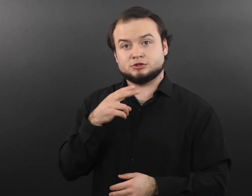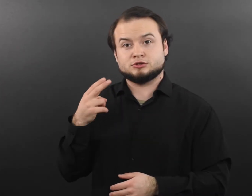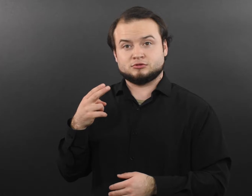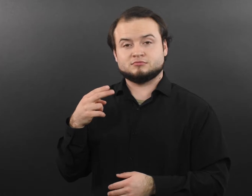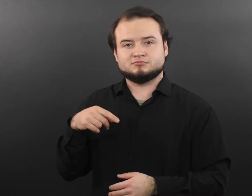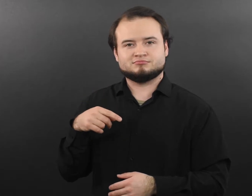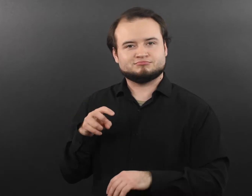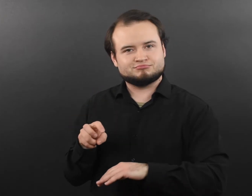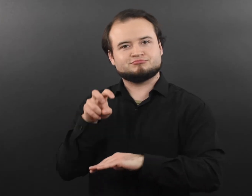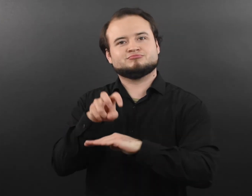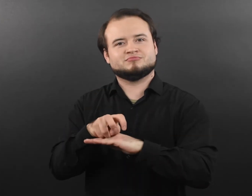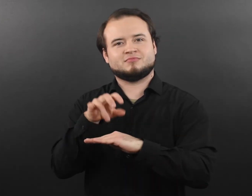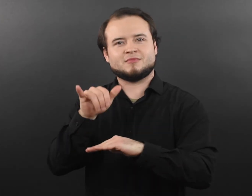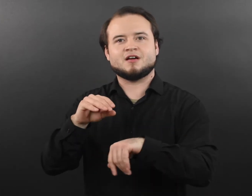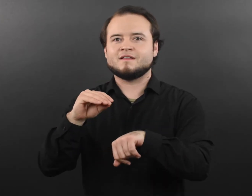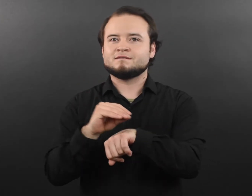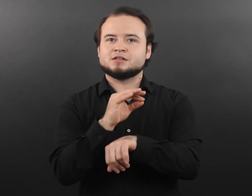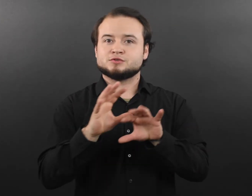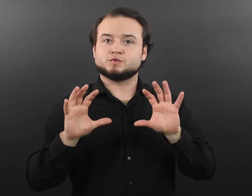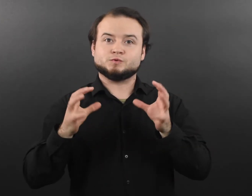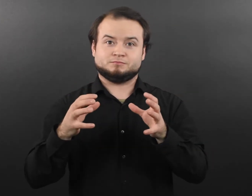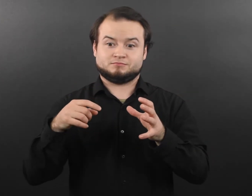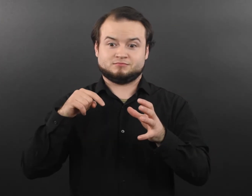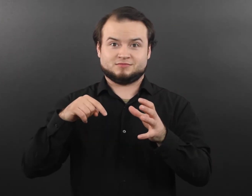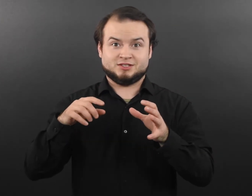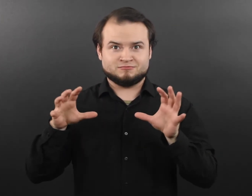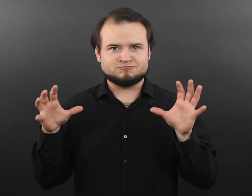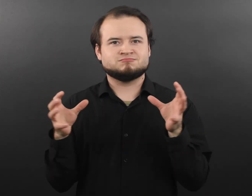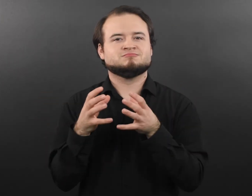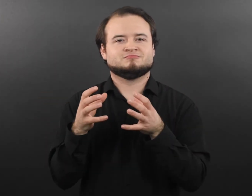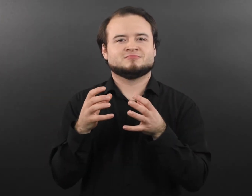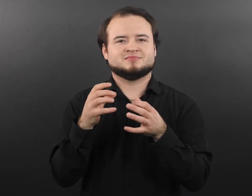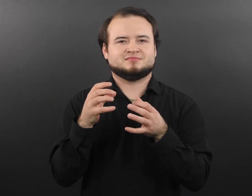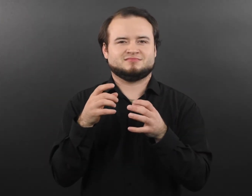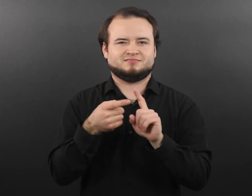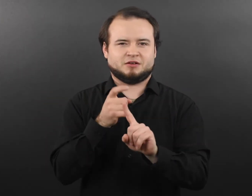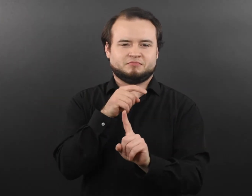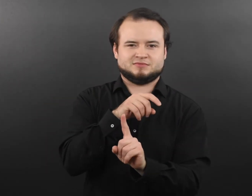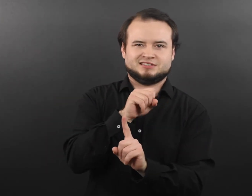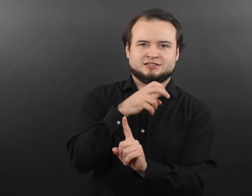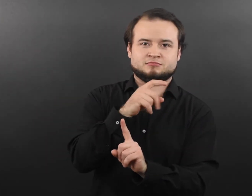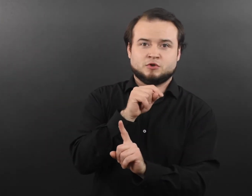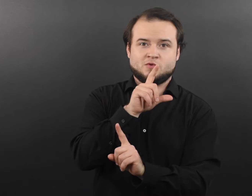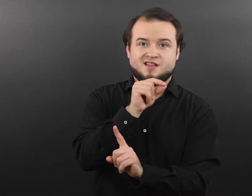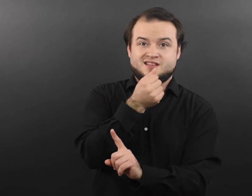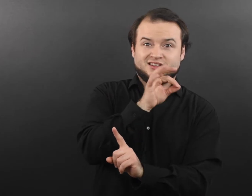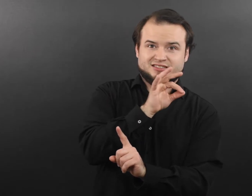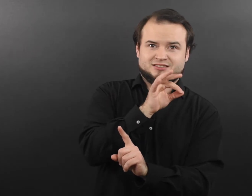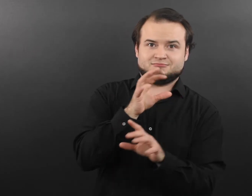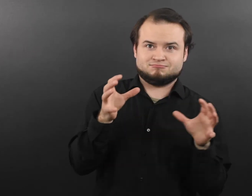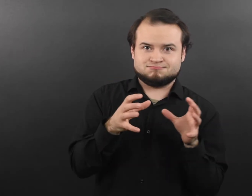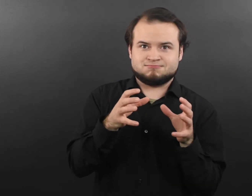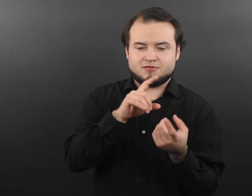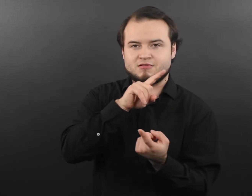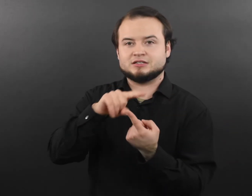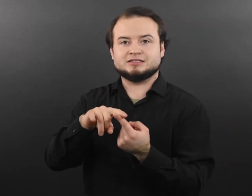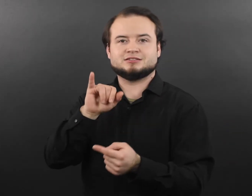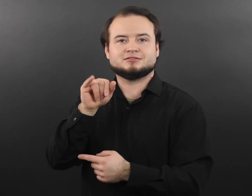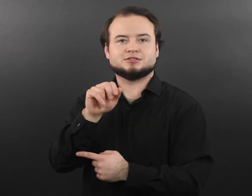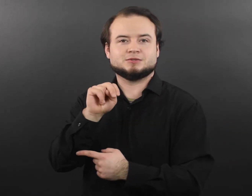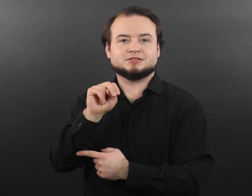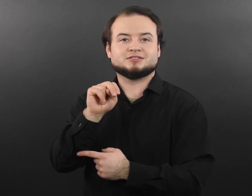MNCDHH served on the advisory group, which convened from September 2019 to